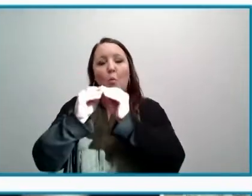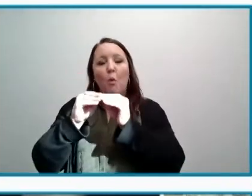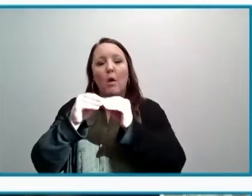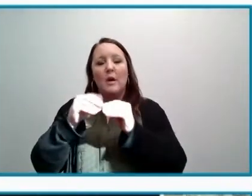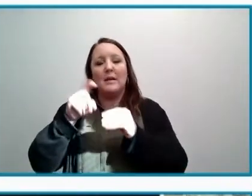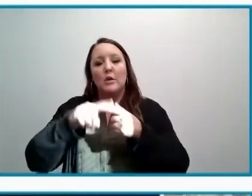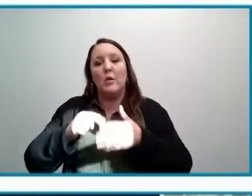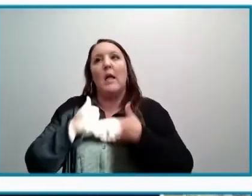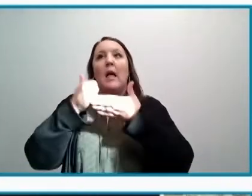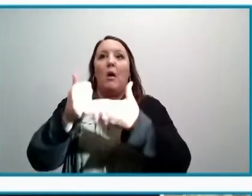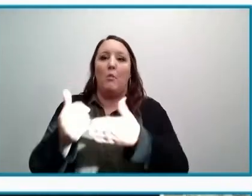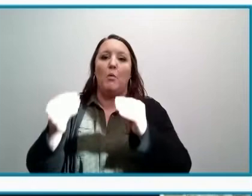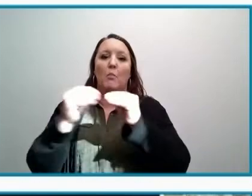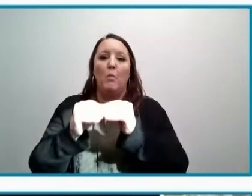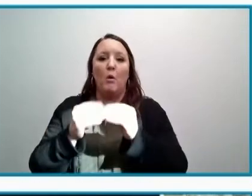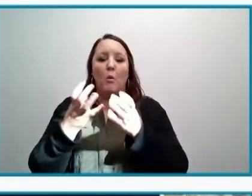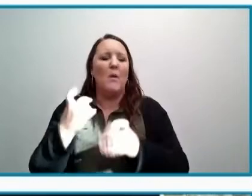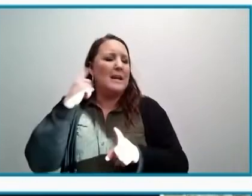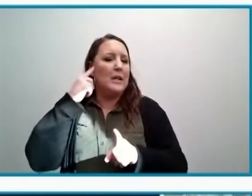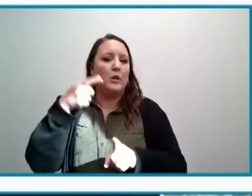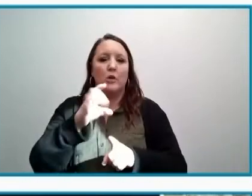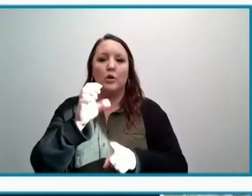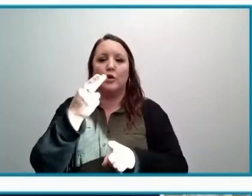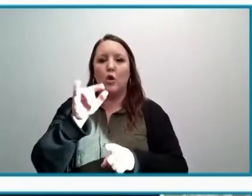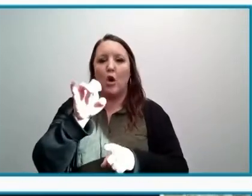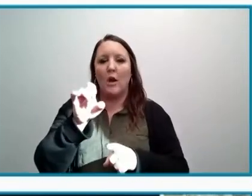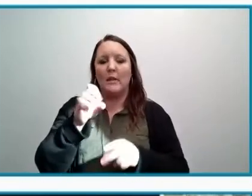I'd love to hear about that briefly before we bring everyone back in.